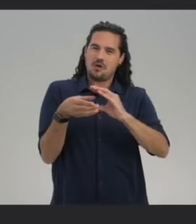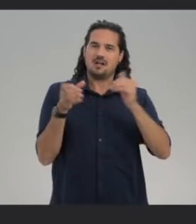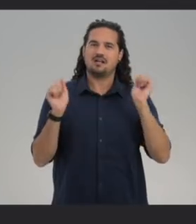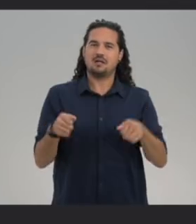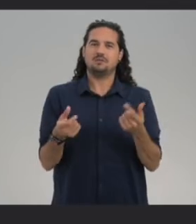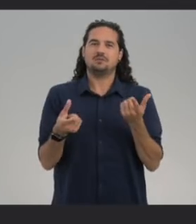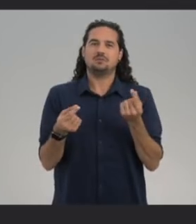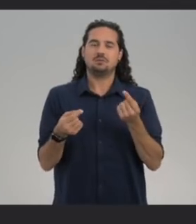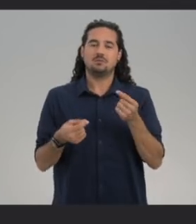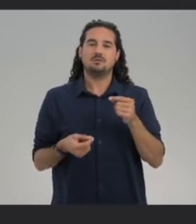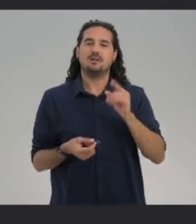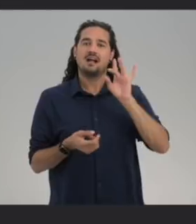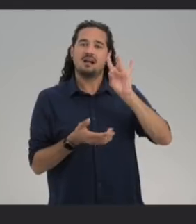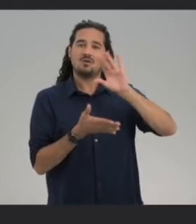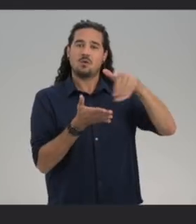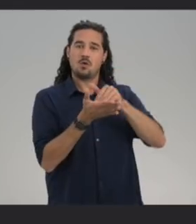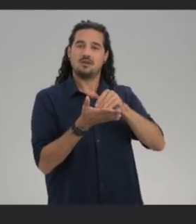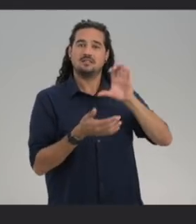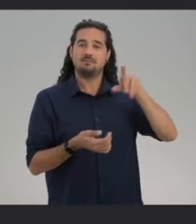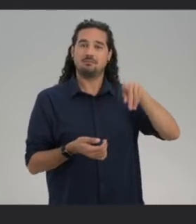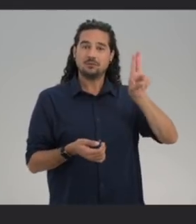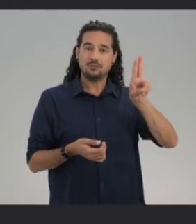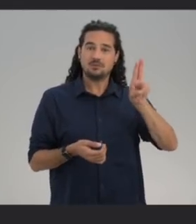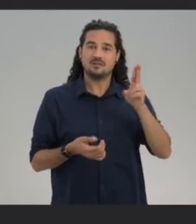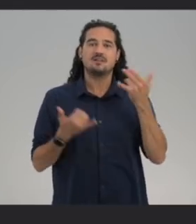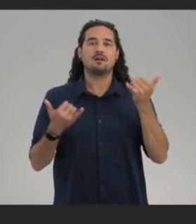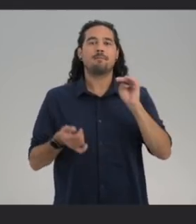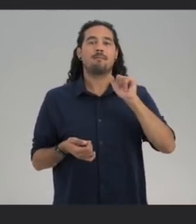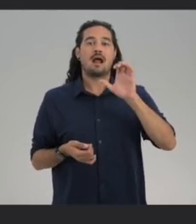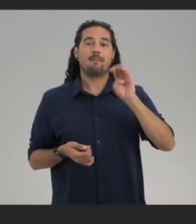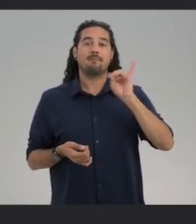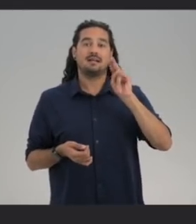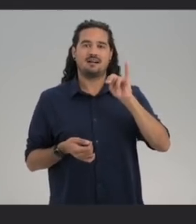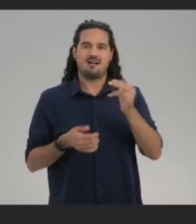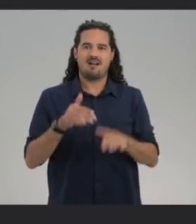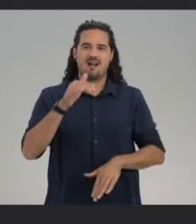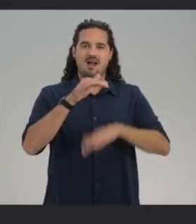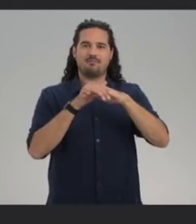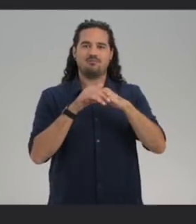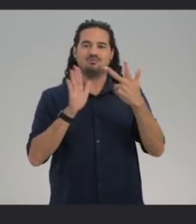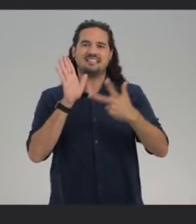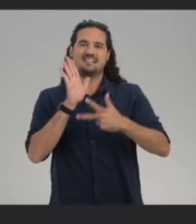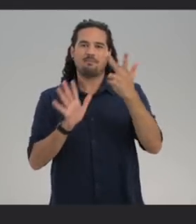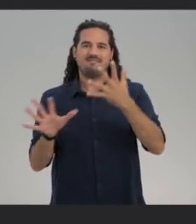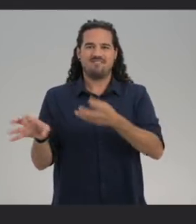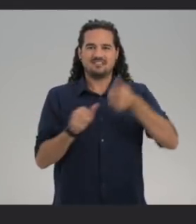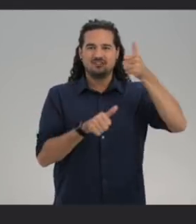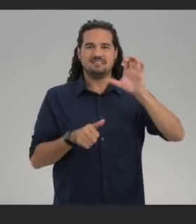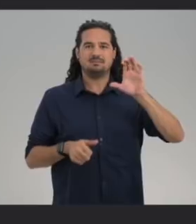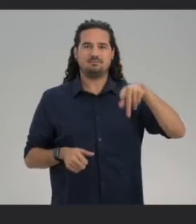With the 8-core CPU in M1, Mac mini delivers up to three times faster CPU performance